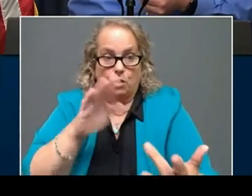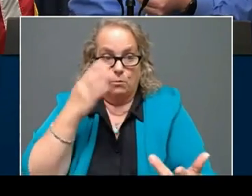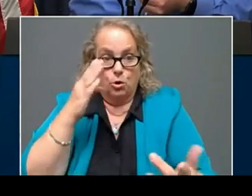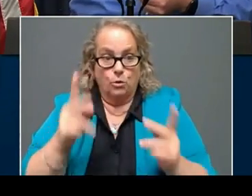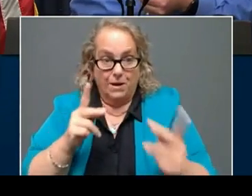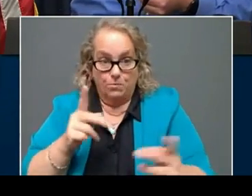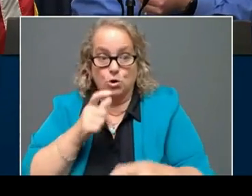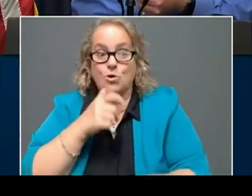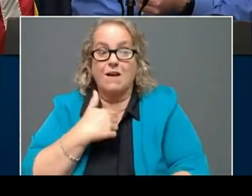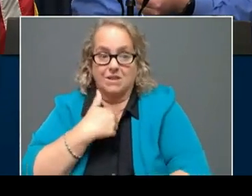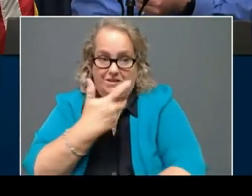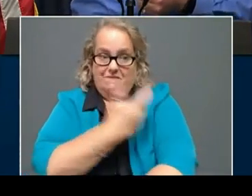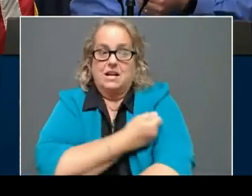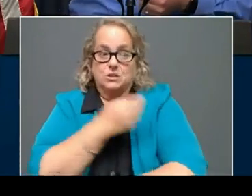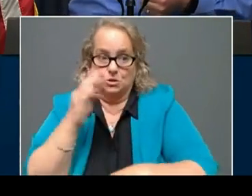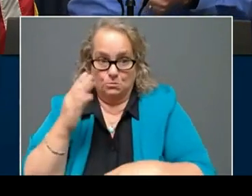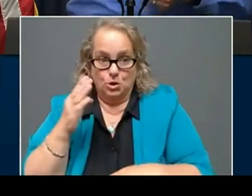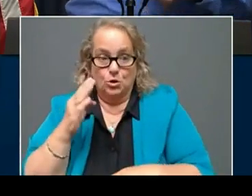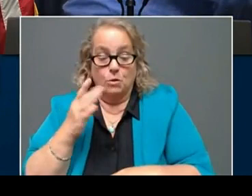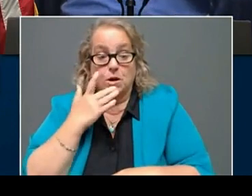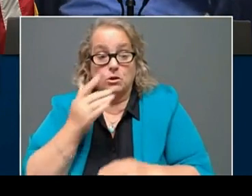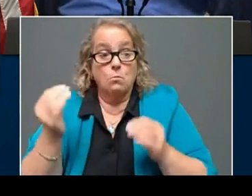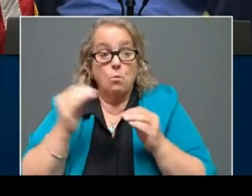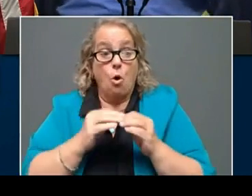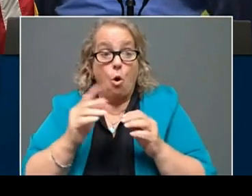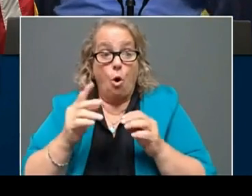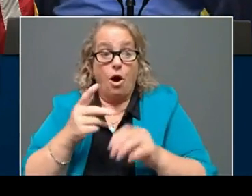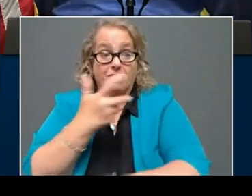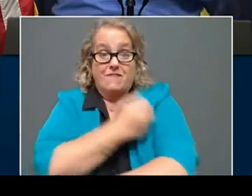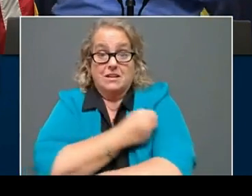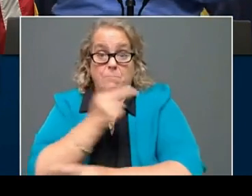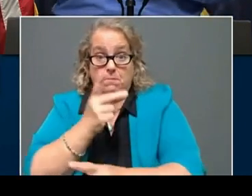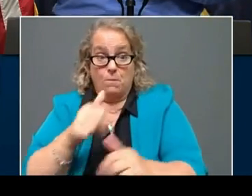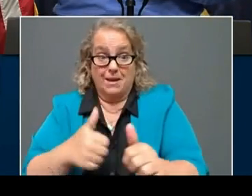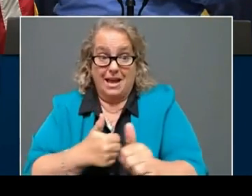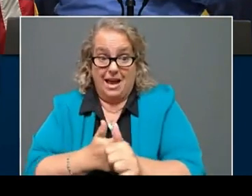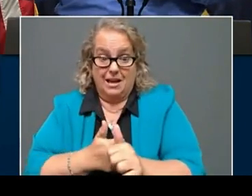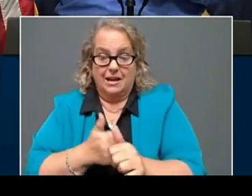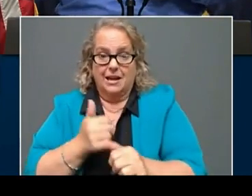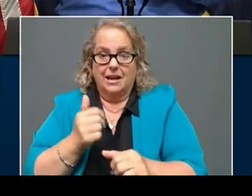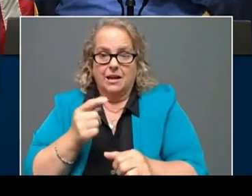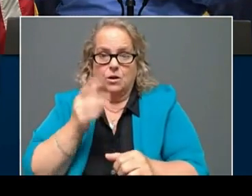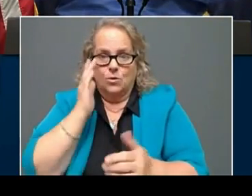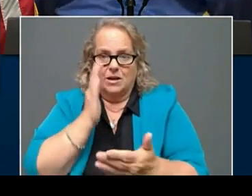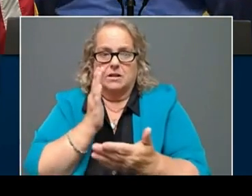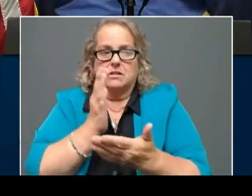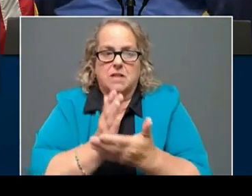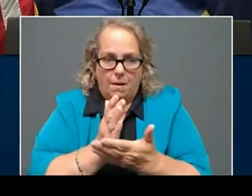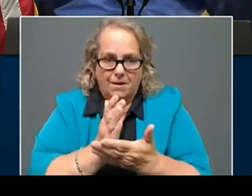because there are more vaccinated people behind them, it essentially buffers or stops the disease from transmitting. So the World Health